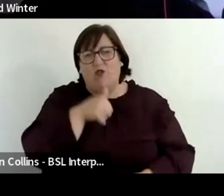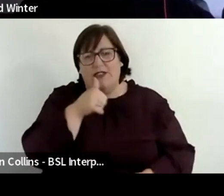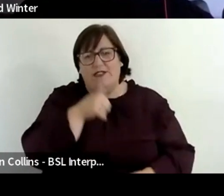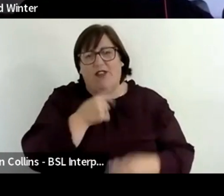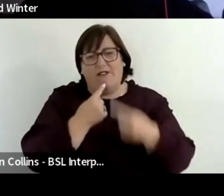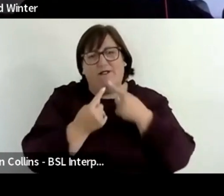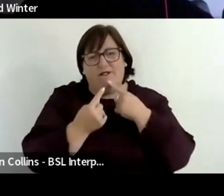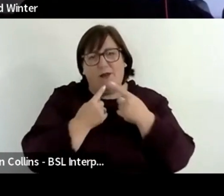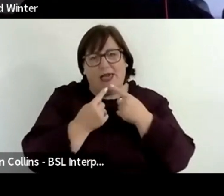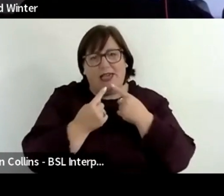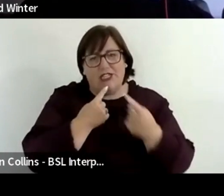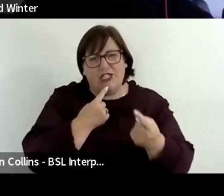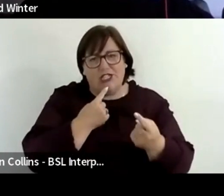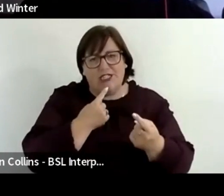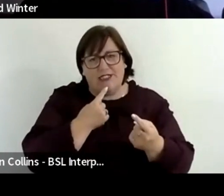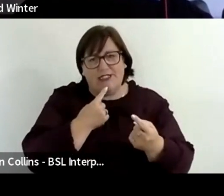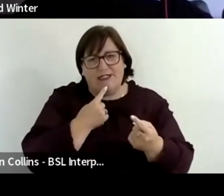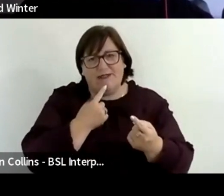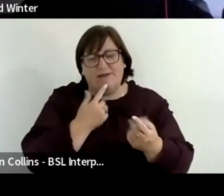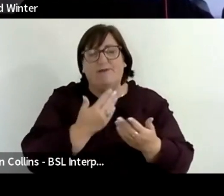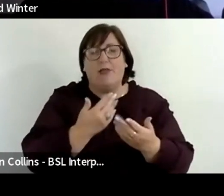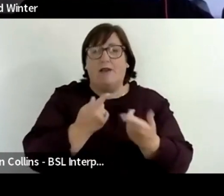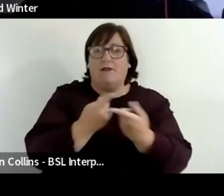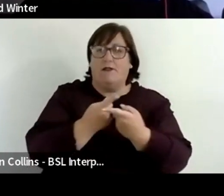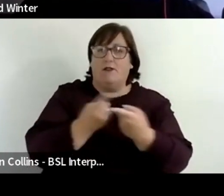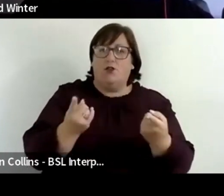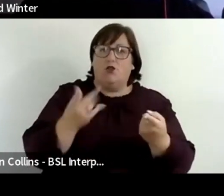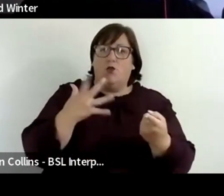If if you do want to check out the latest vacancies from HS2,